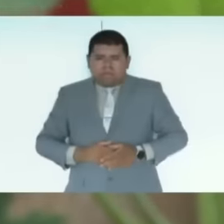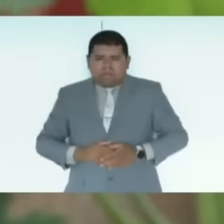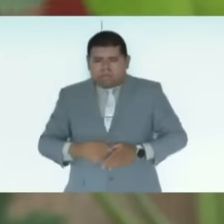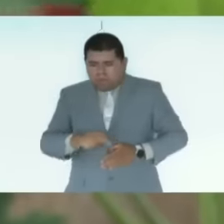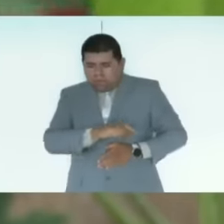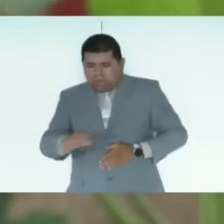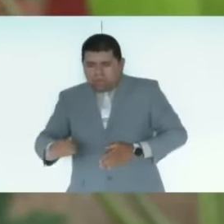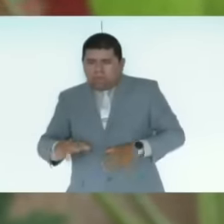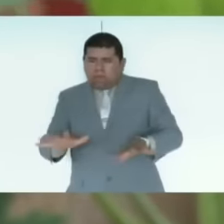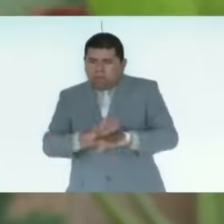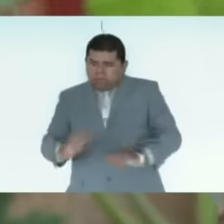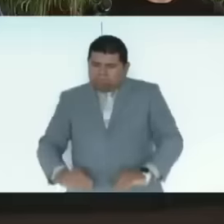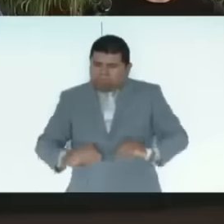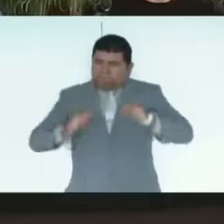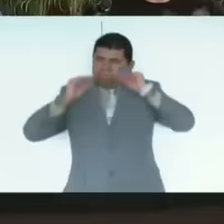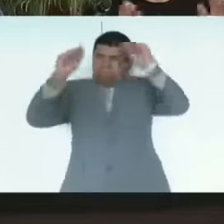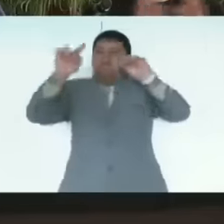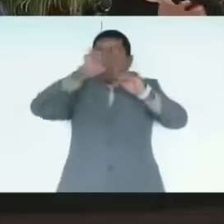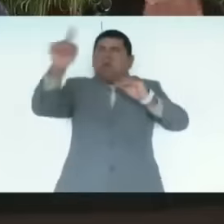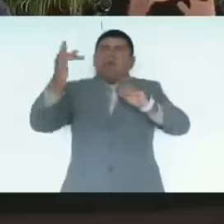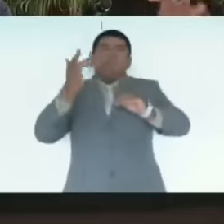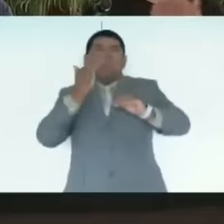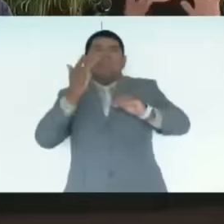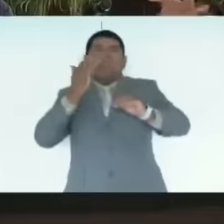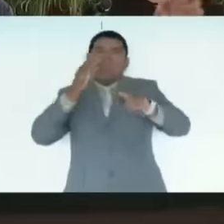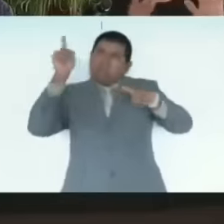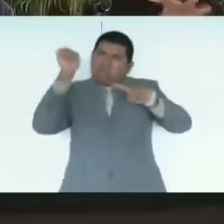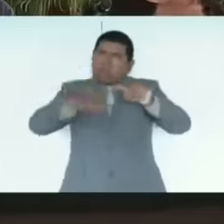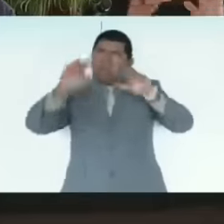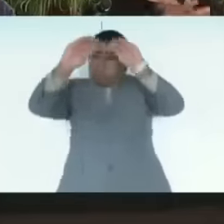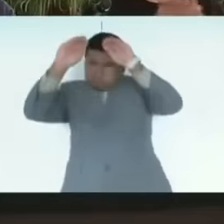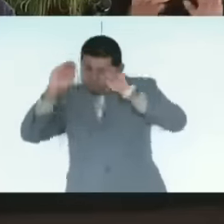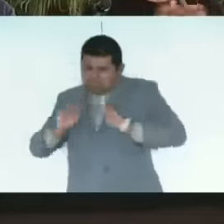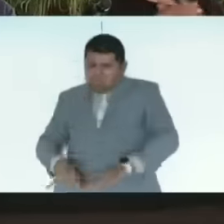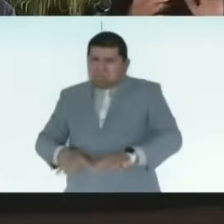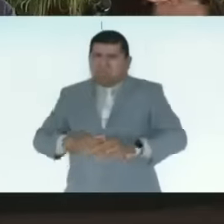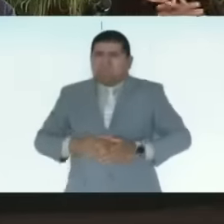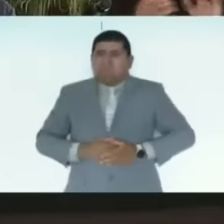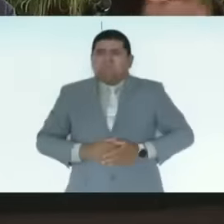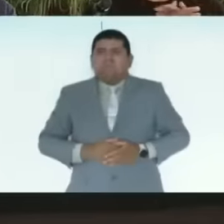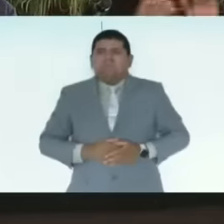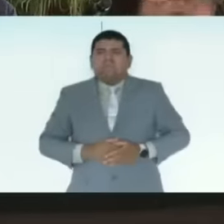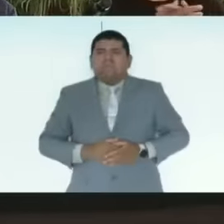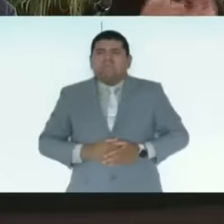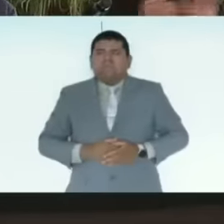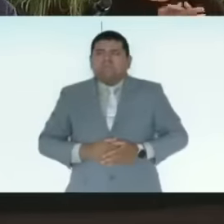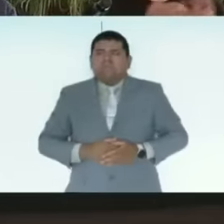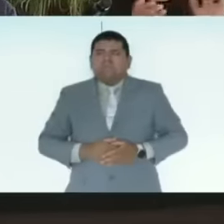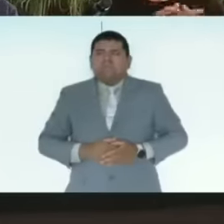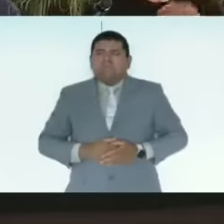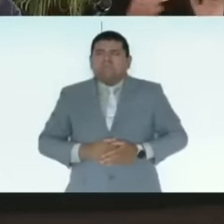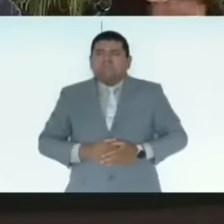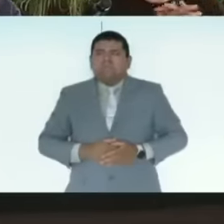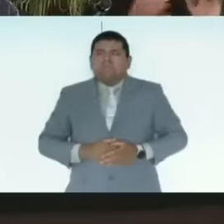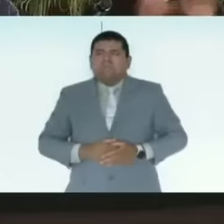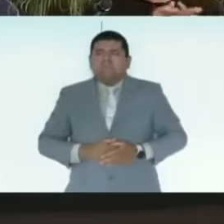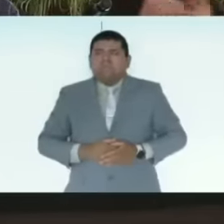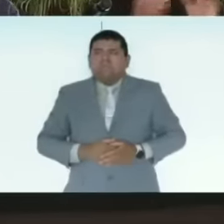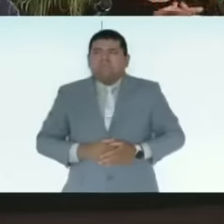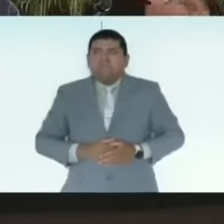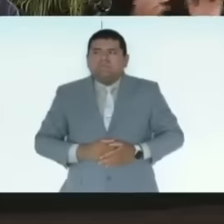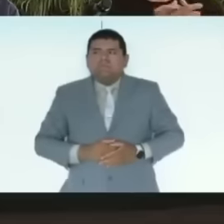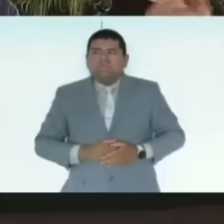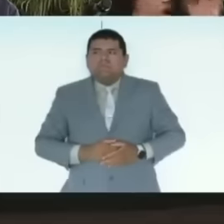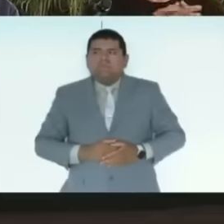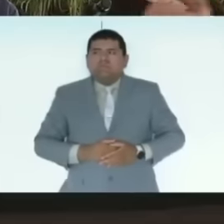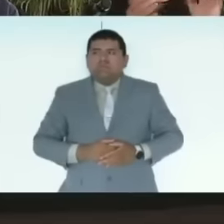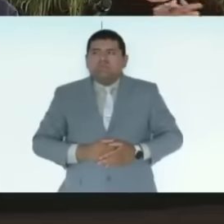privileges we are going to